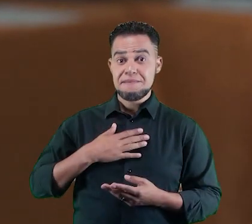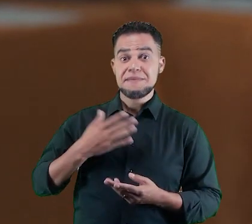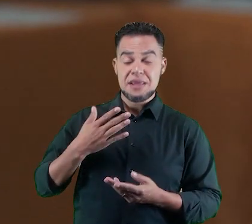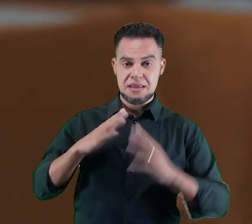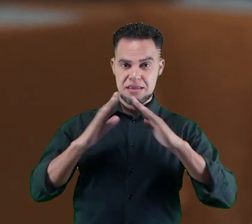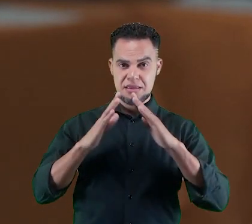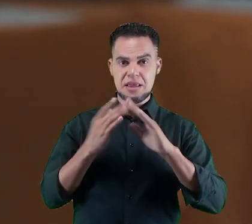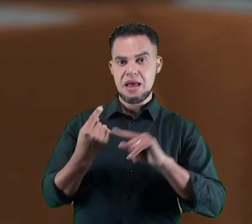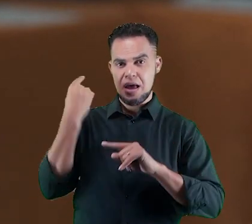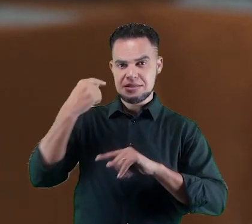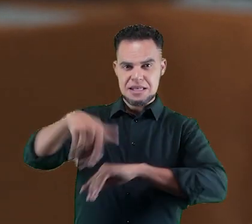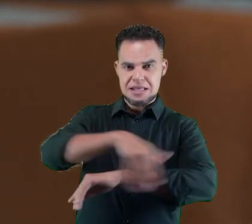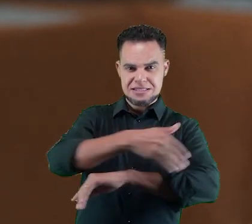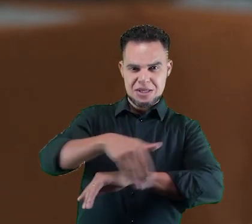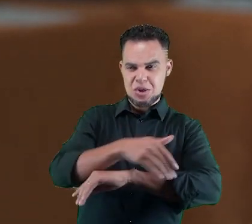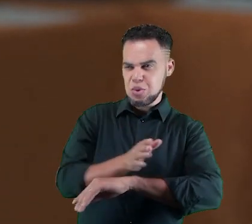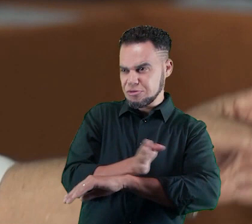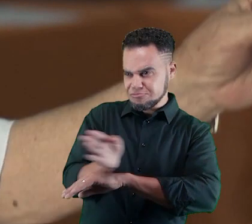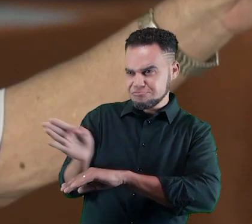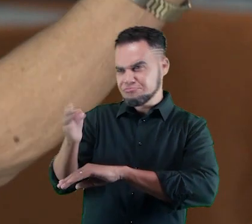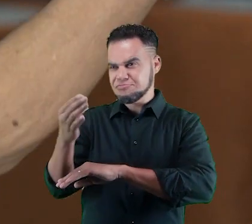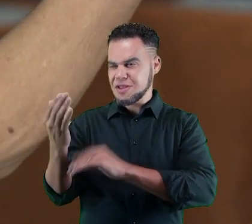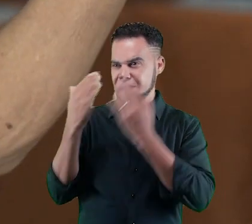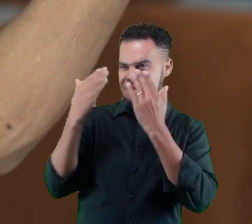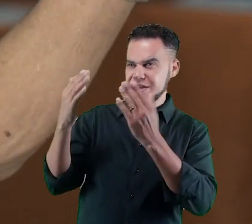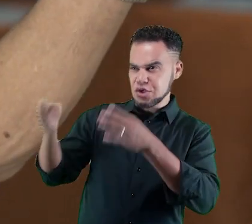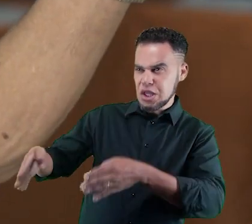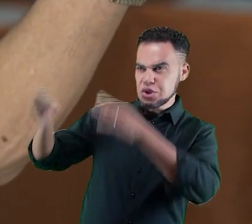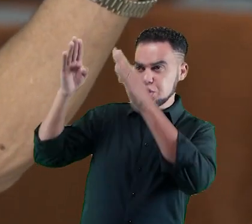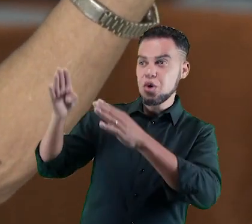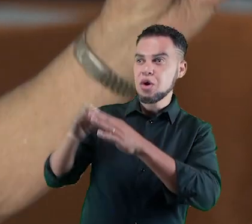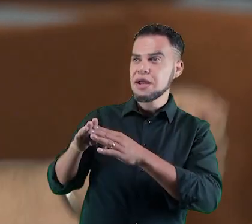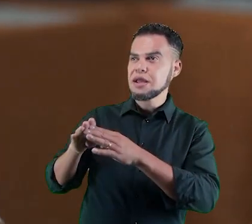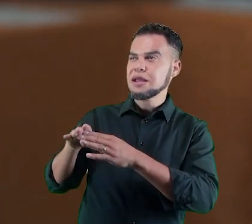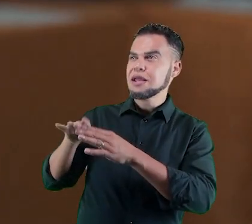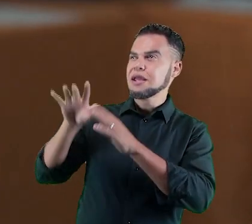in my house, the power, my house is located in this street, in front of that tower,